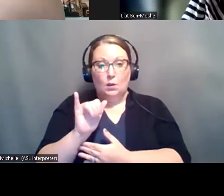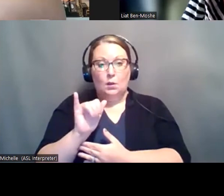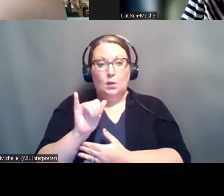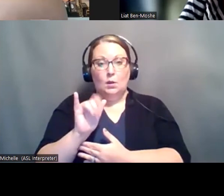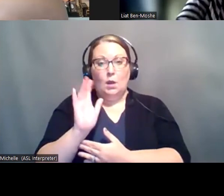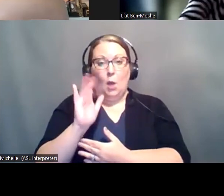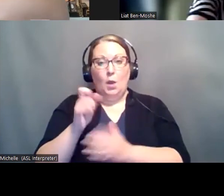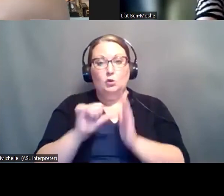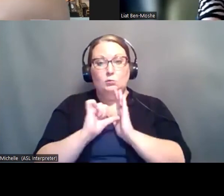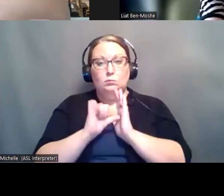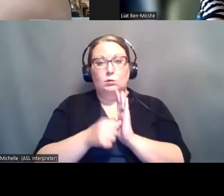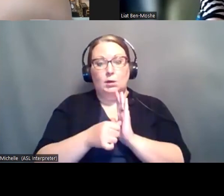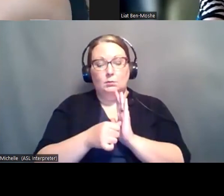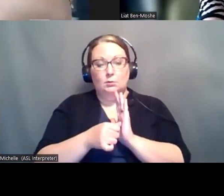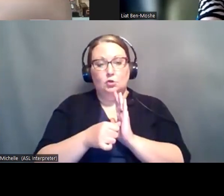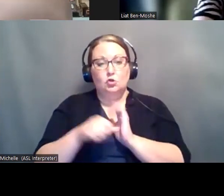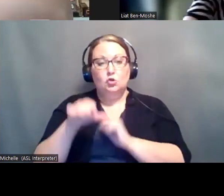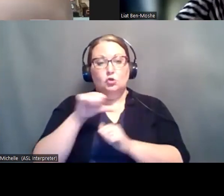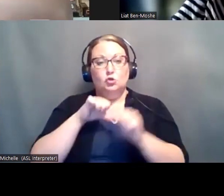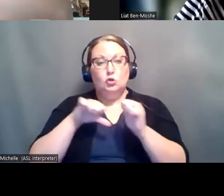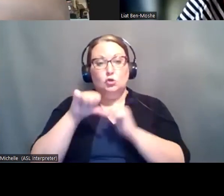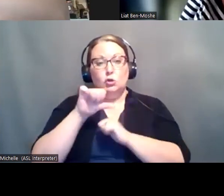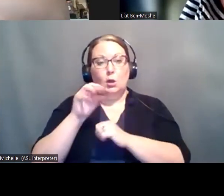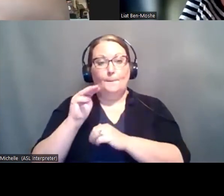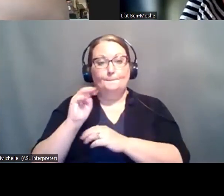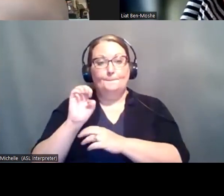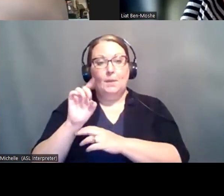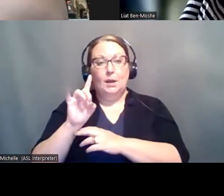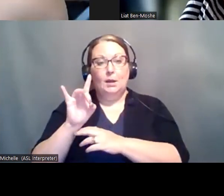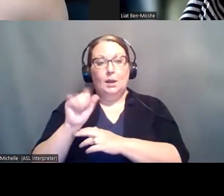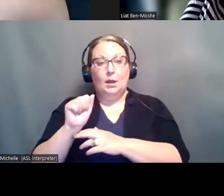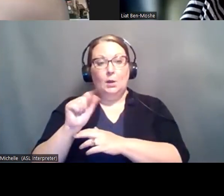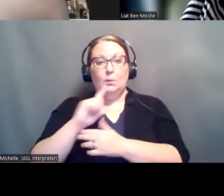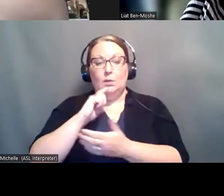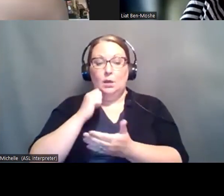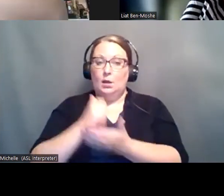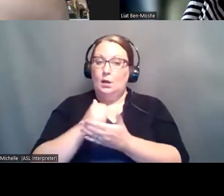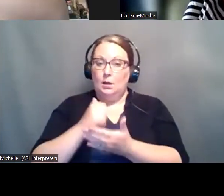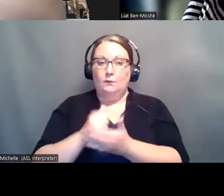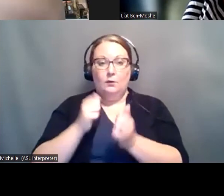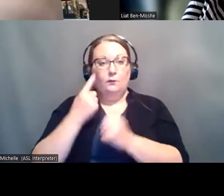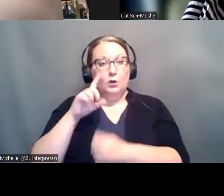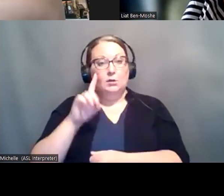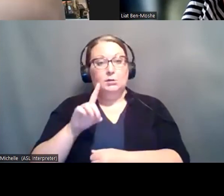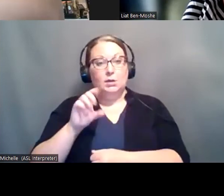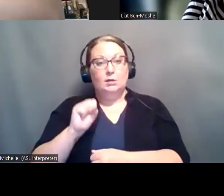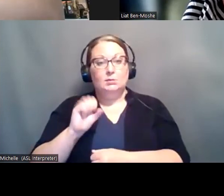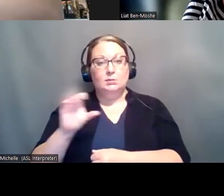that social media especially has been really helpful for the DSCC at the U of M